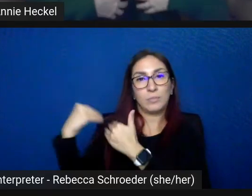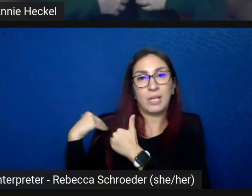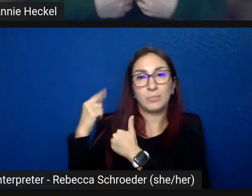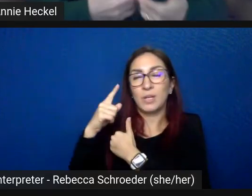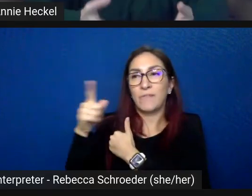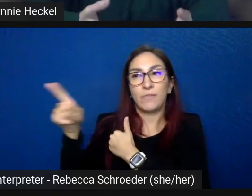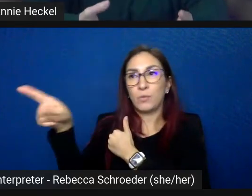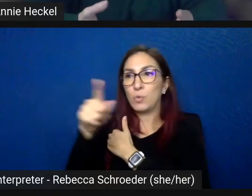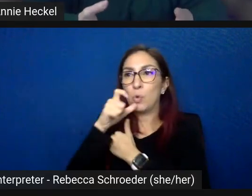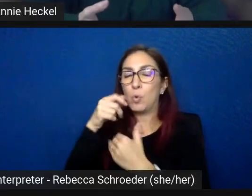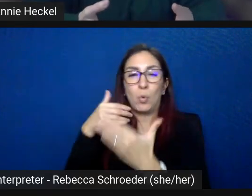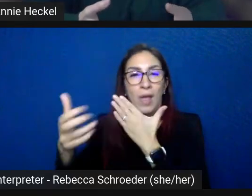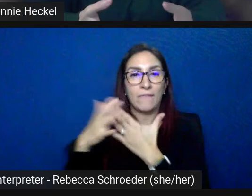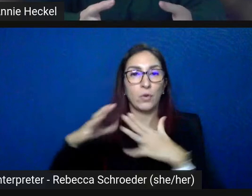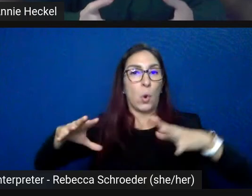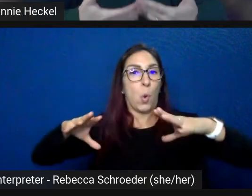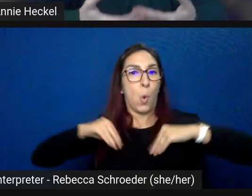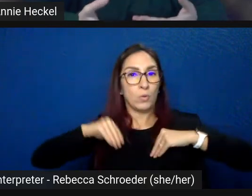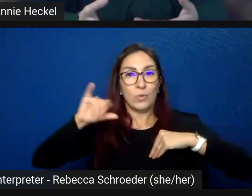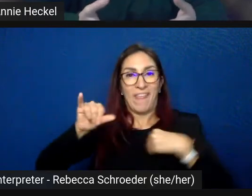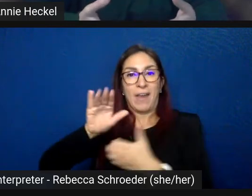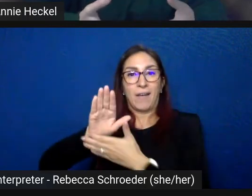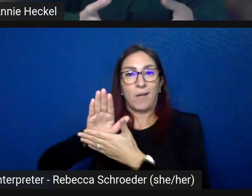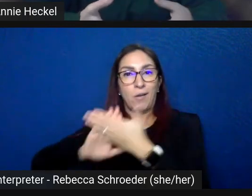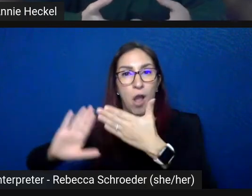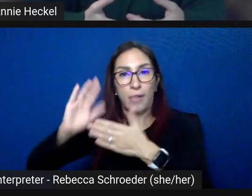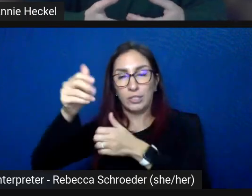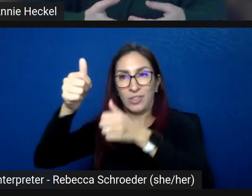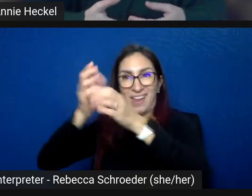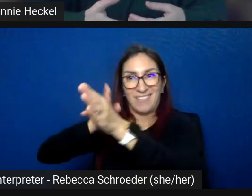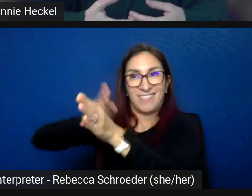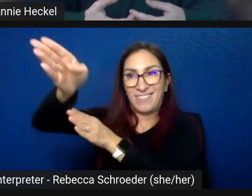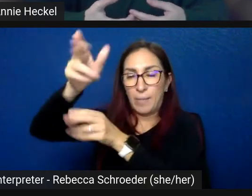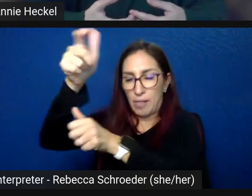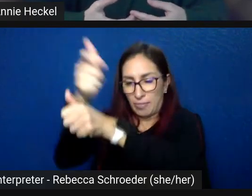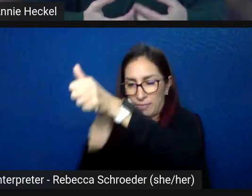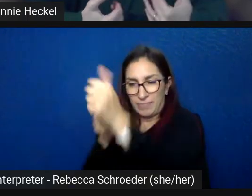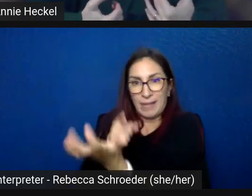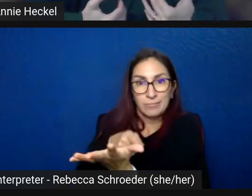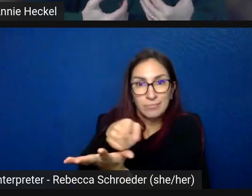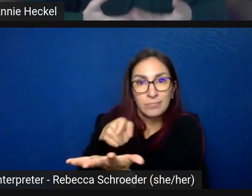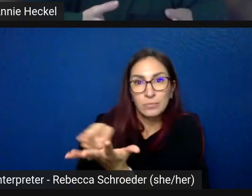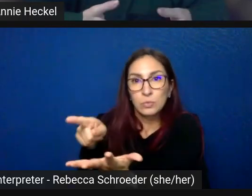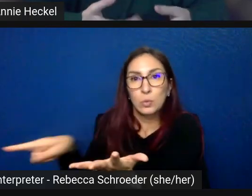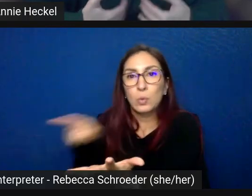like the particular college that owns the site. It's their responsibility to make sure that it stays up to date,